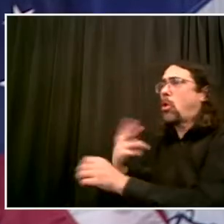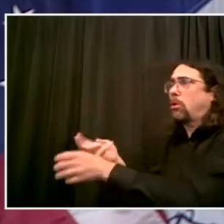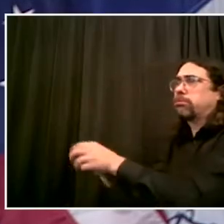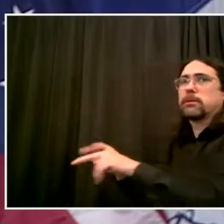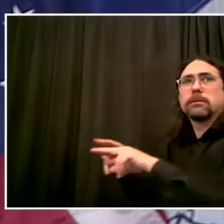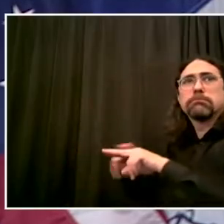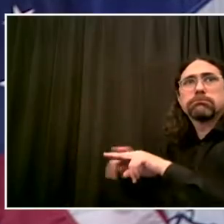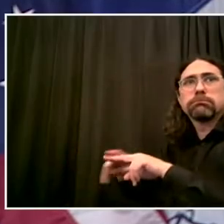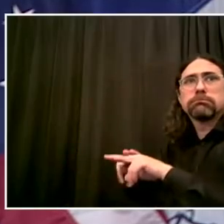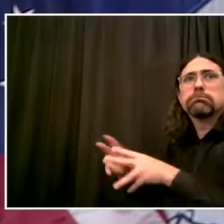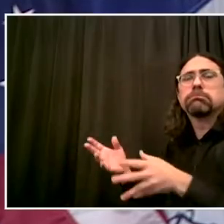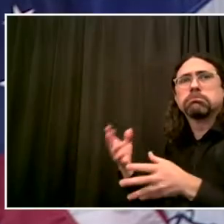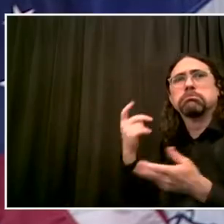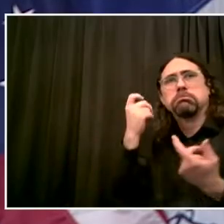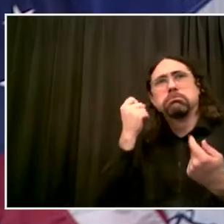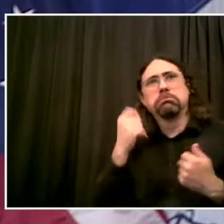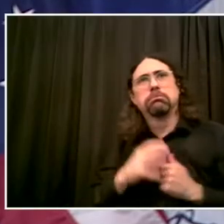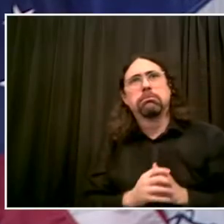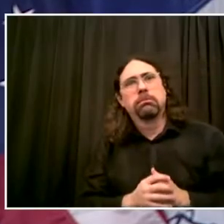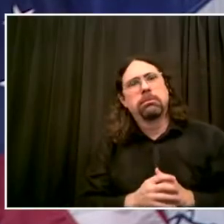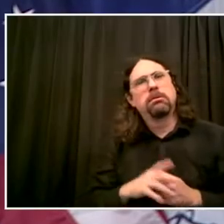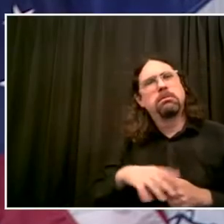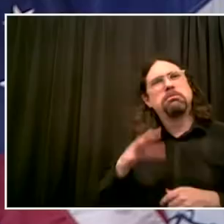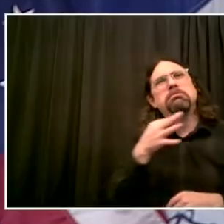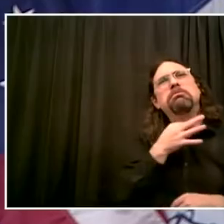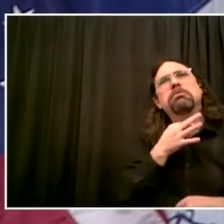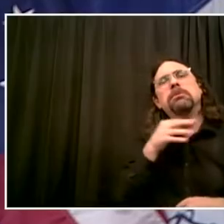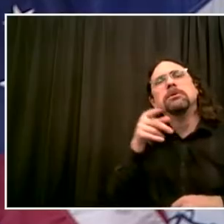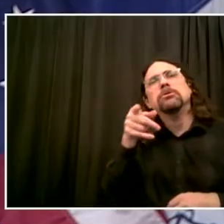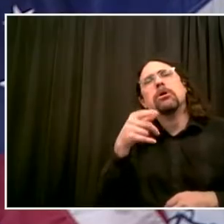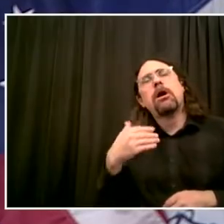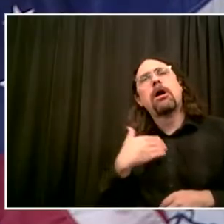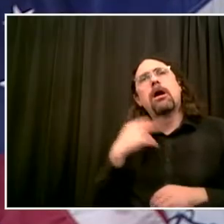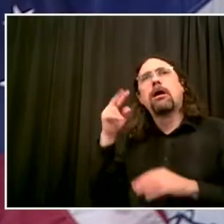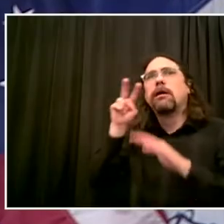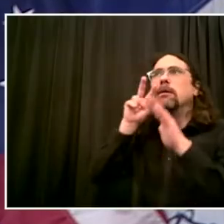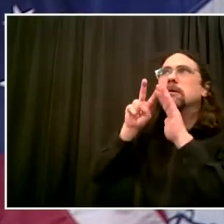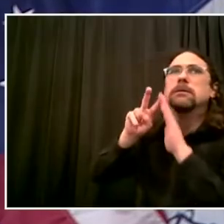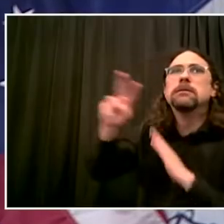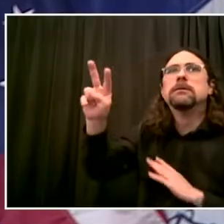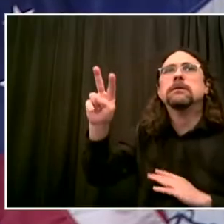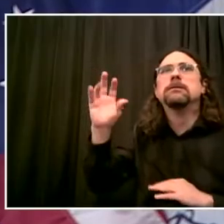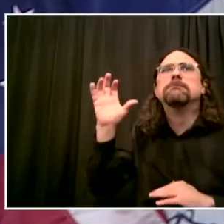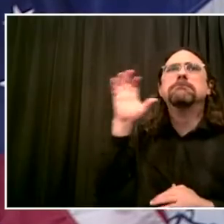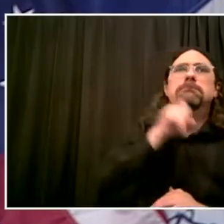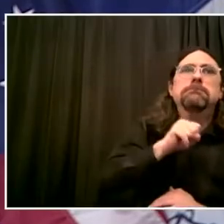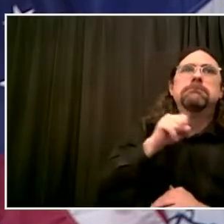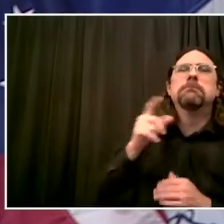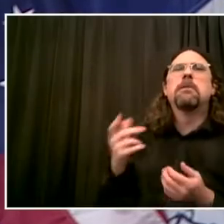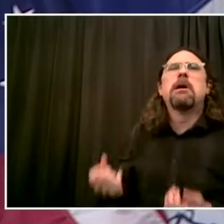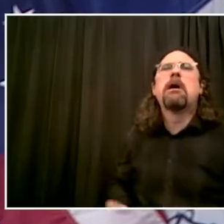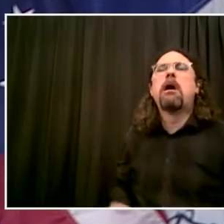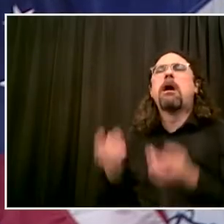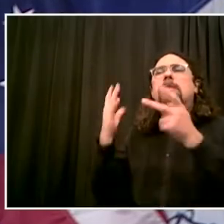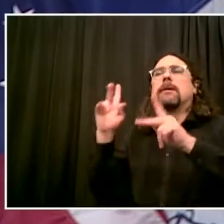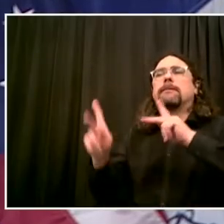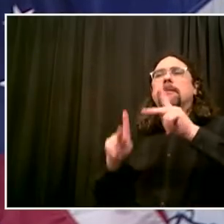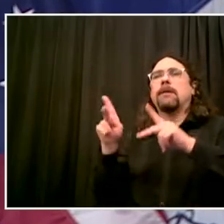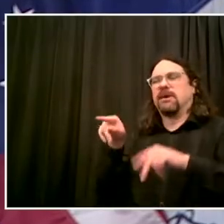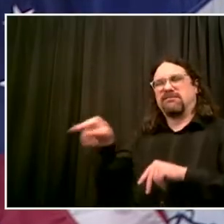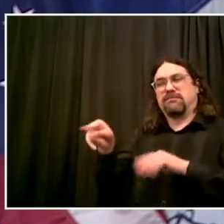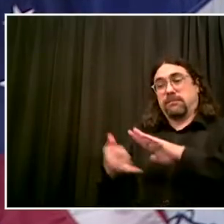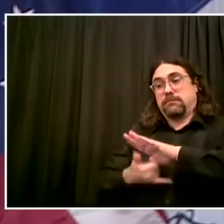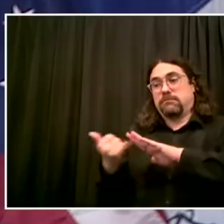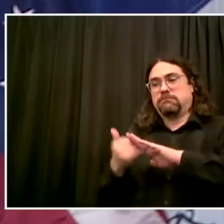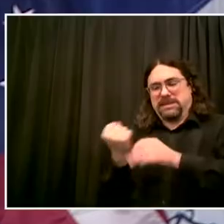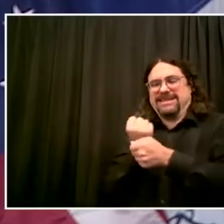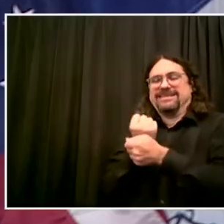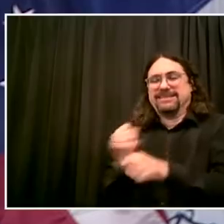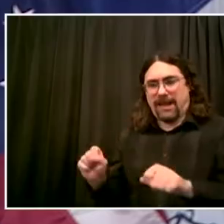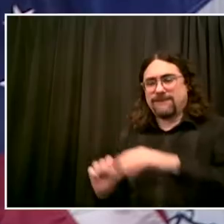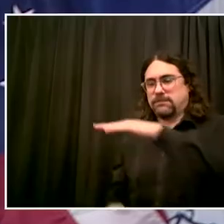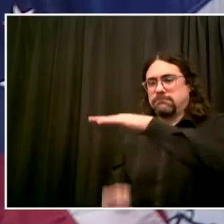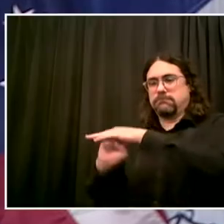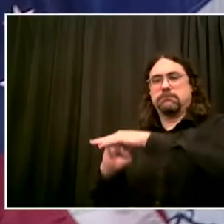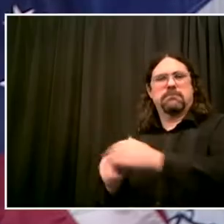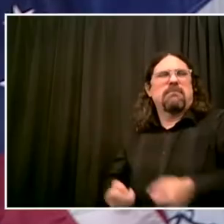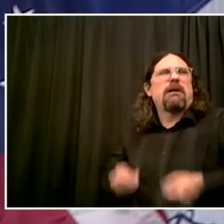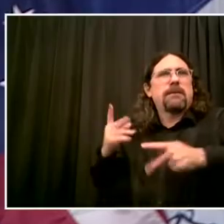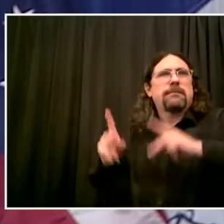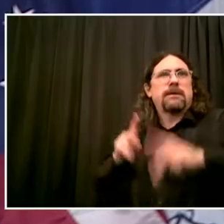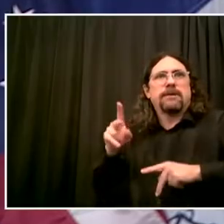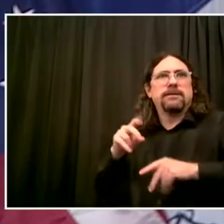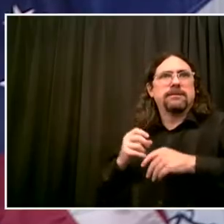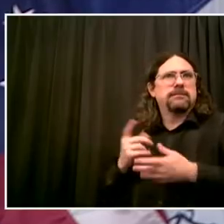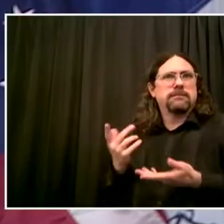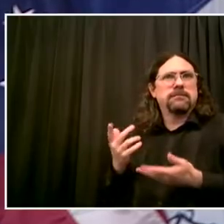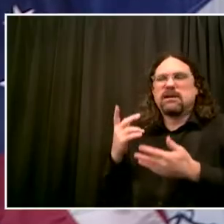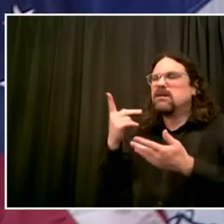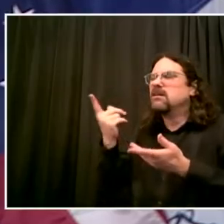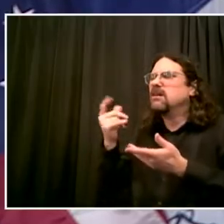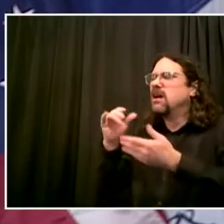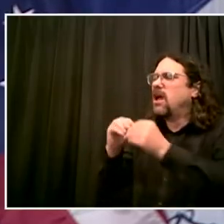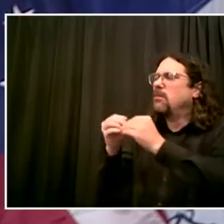OF PLAN FOR HOW